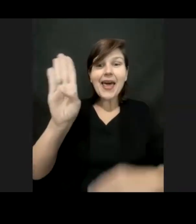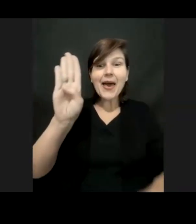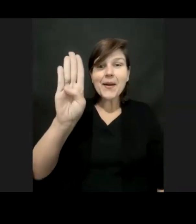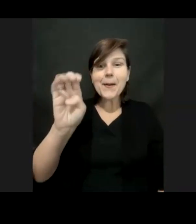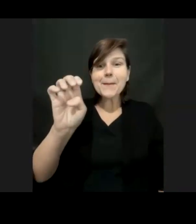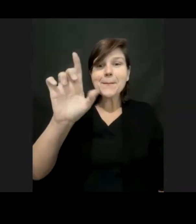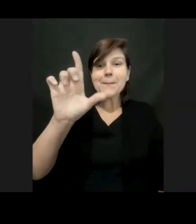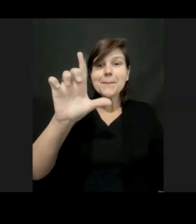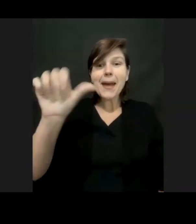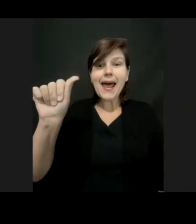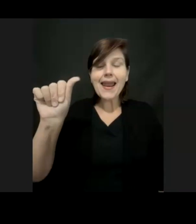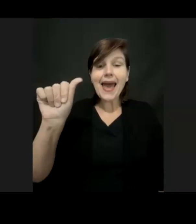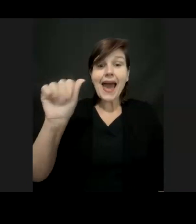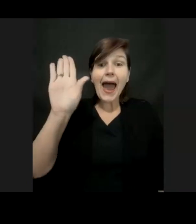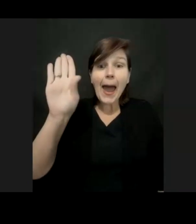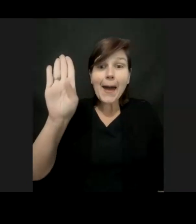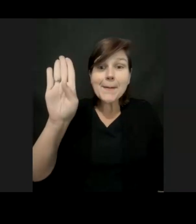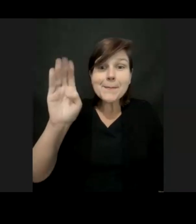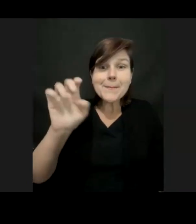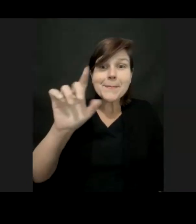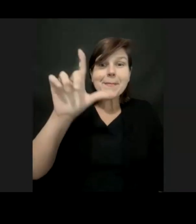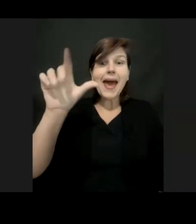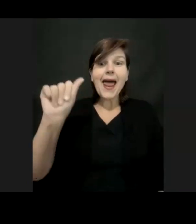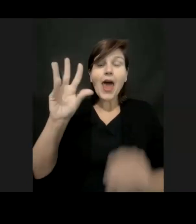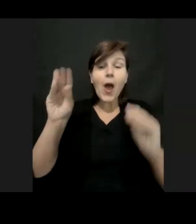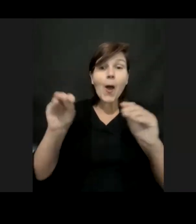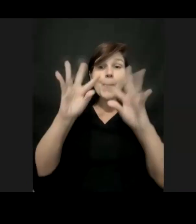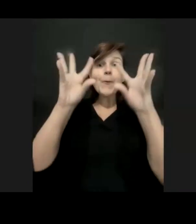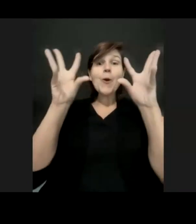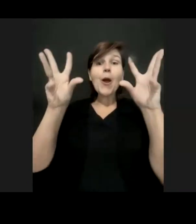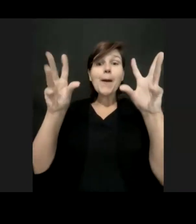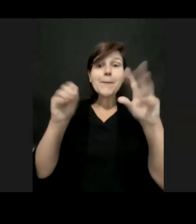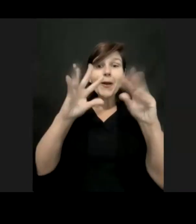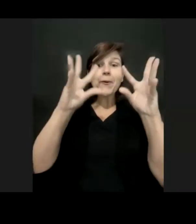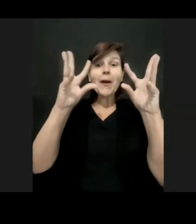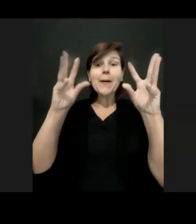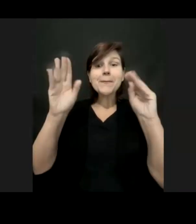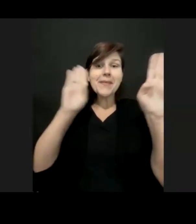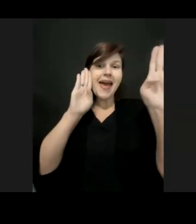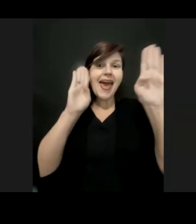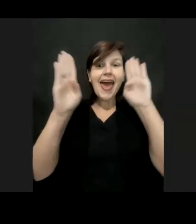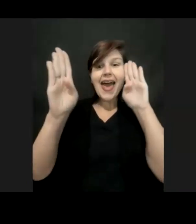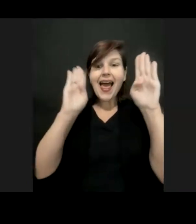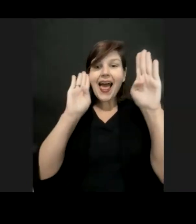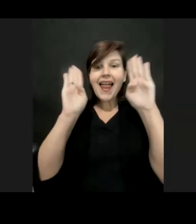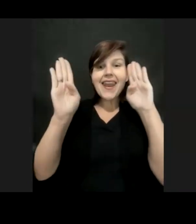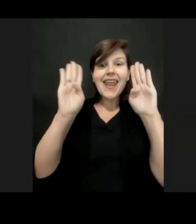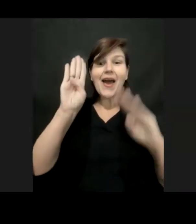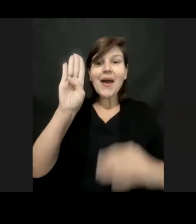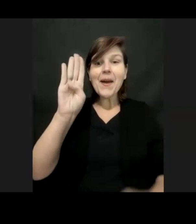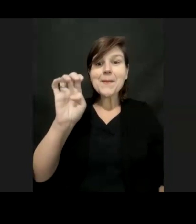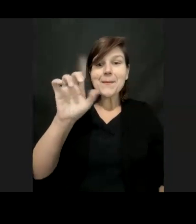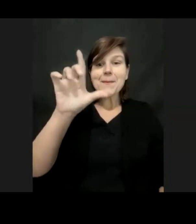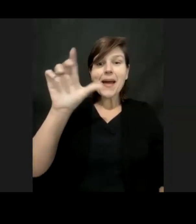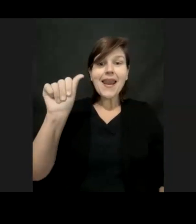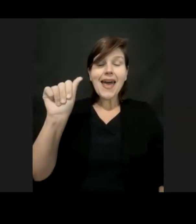Bella, whoop! Hello, hello, hello Bella. Bella, Bella, hello Bella.